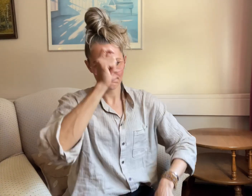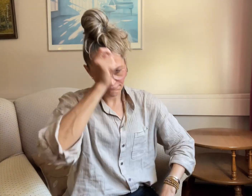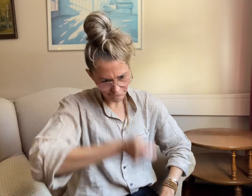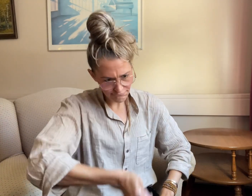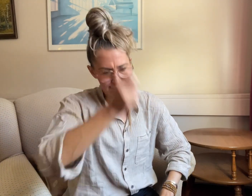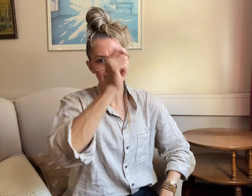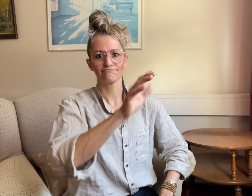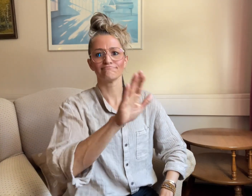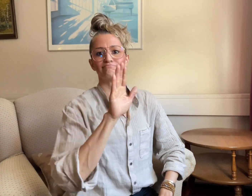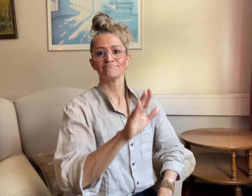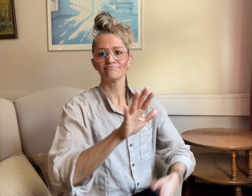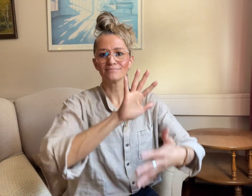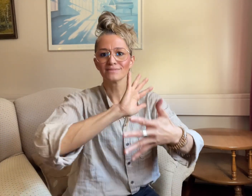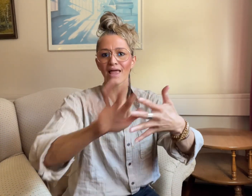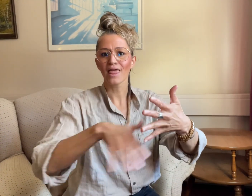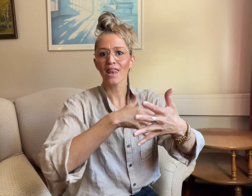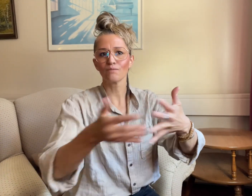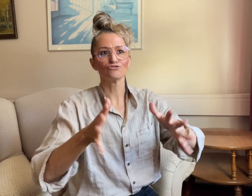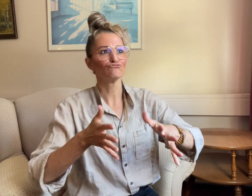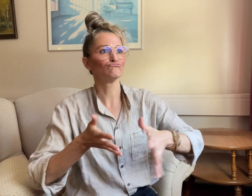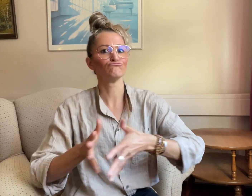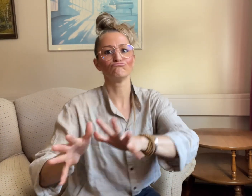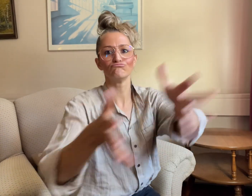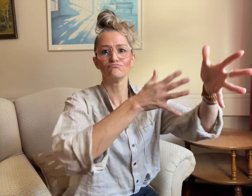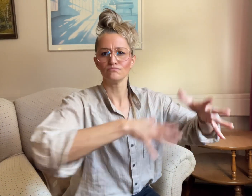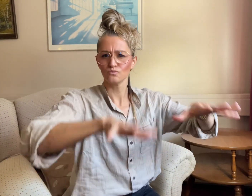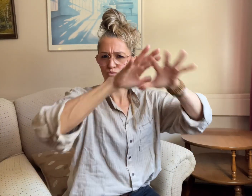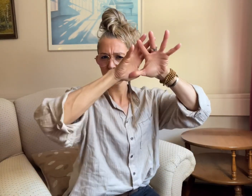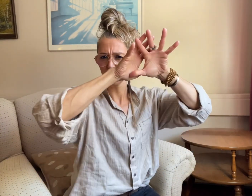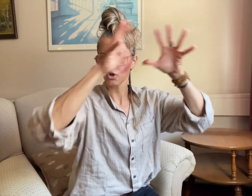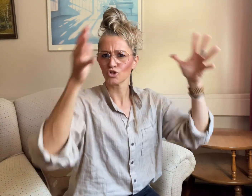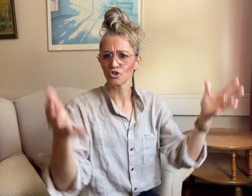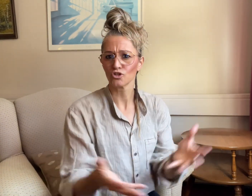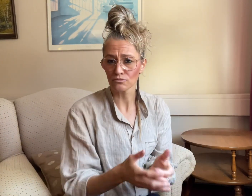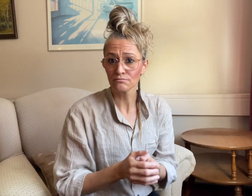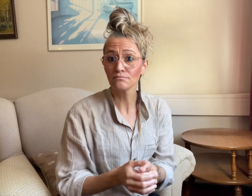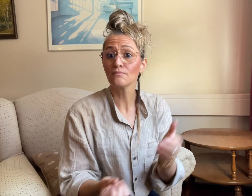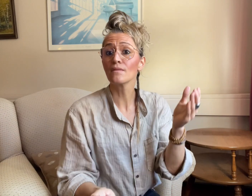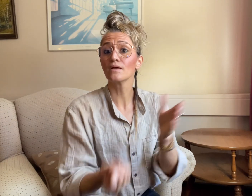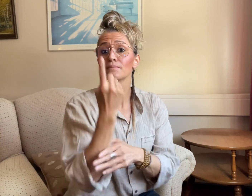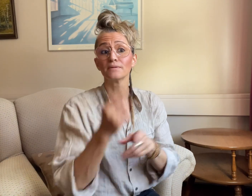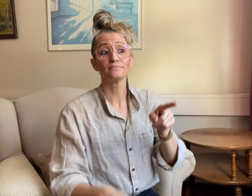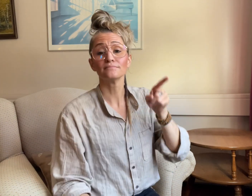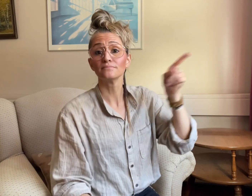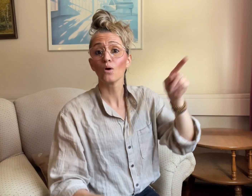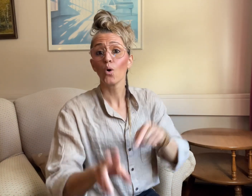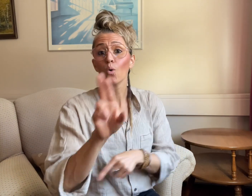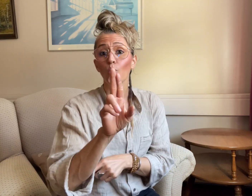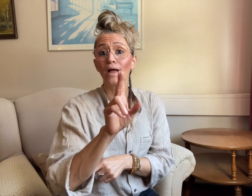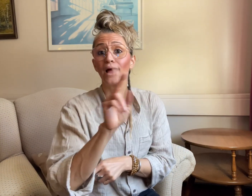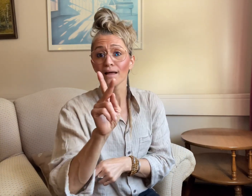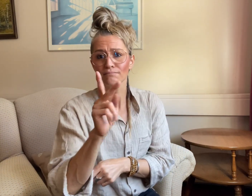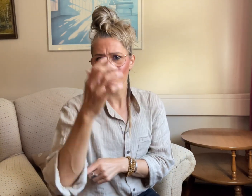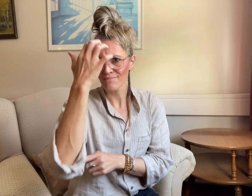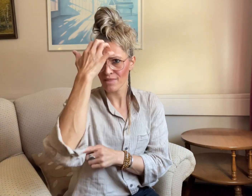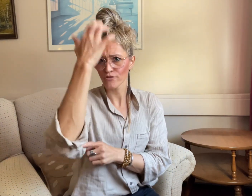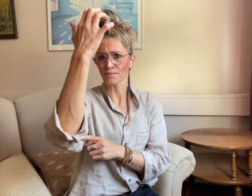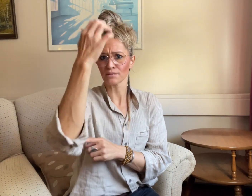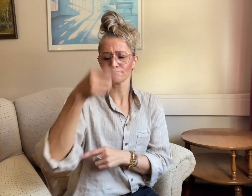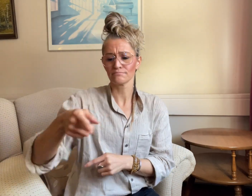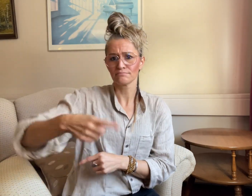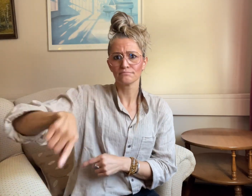276 Deaf people took the United Kingdom’s (UK) Government